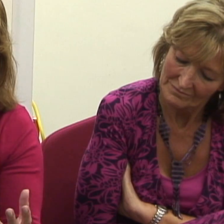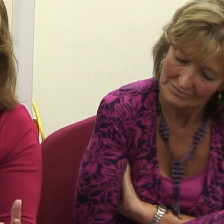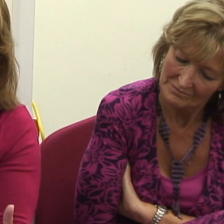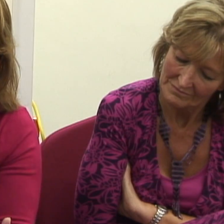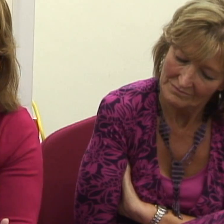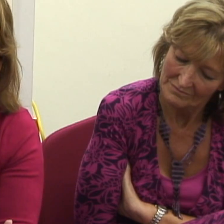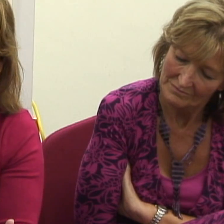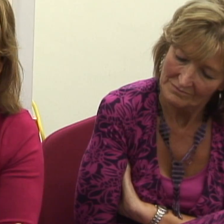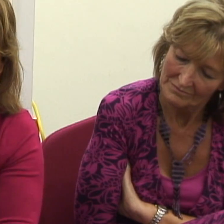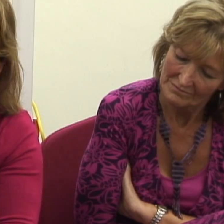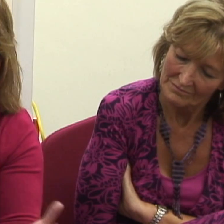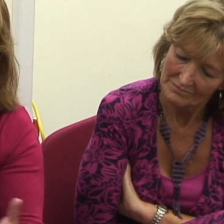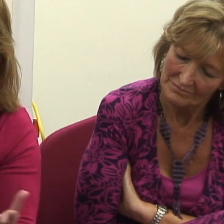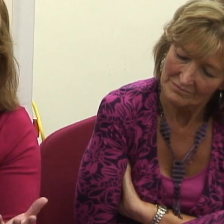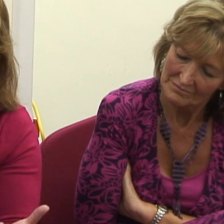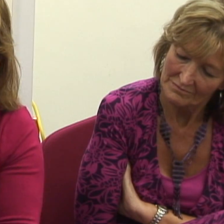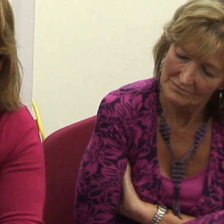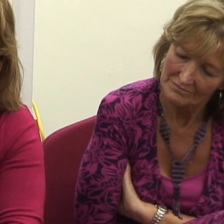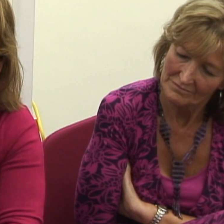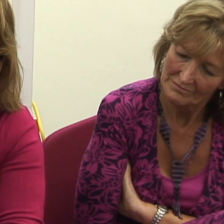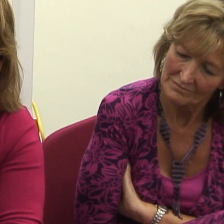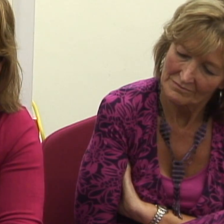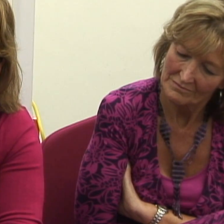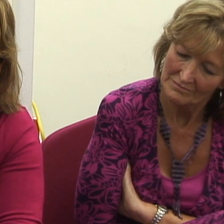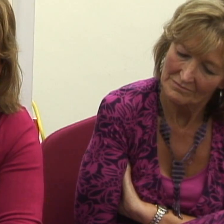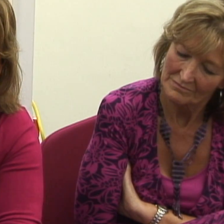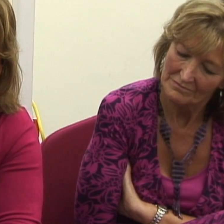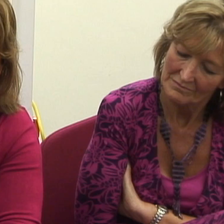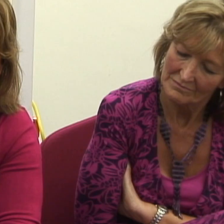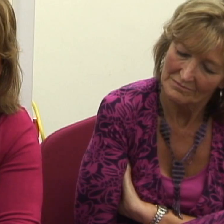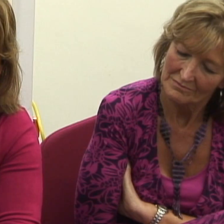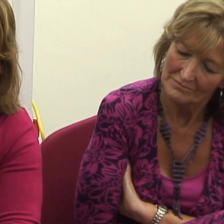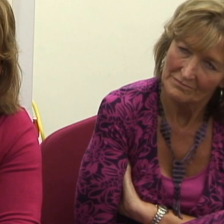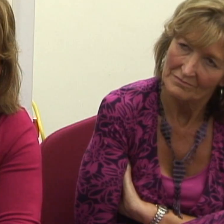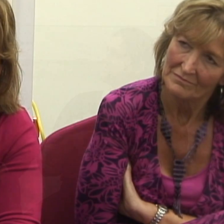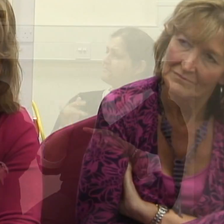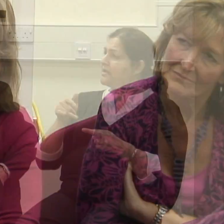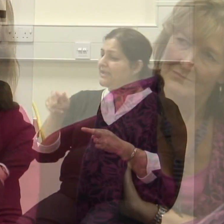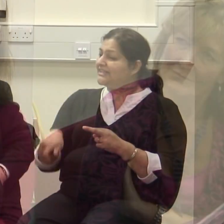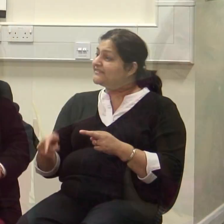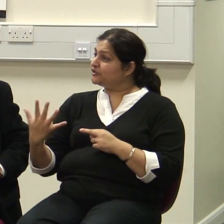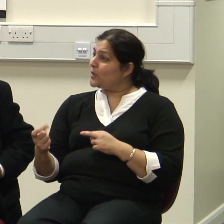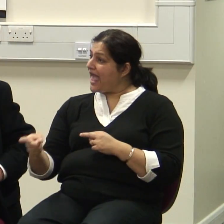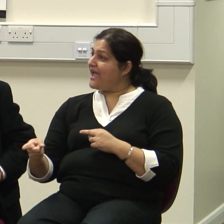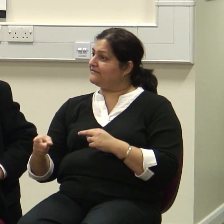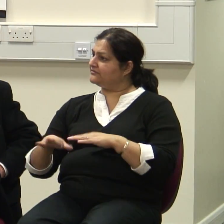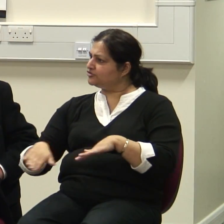take control of their destiny, is there a place for something like the family to exert control?